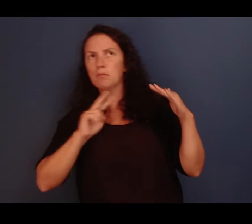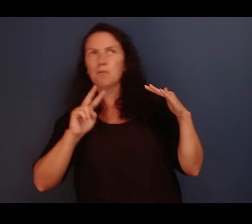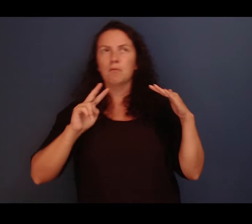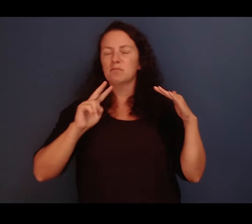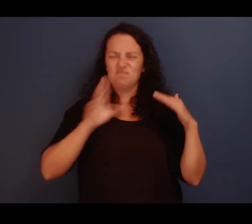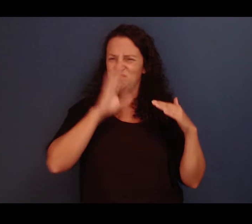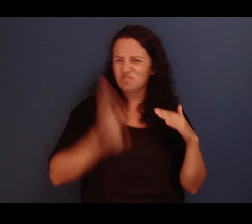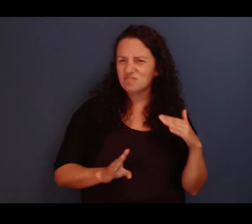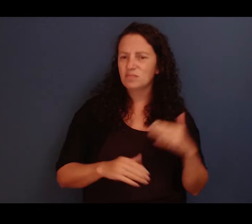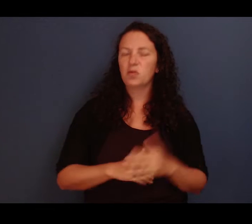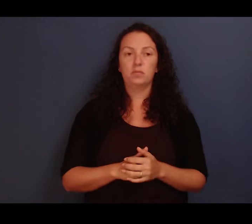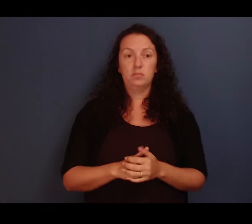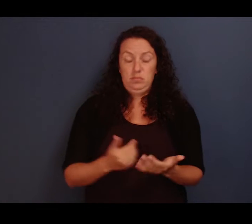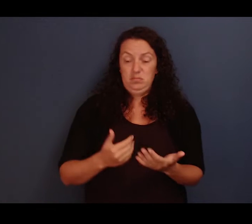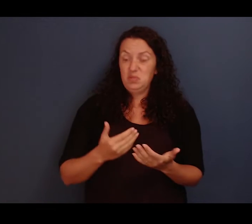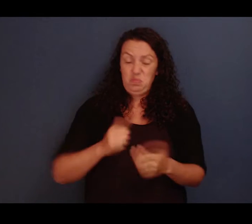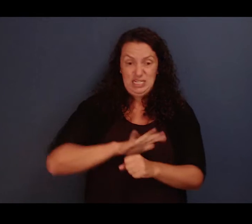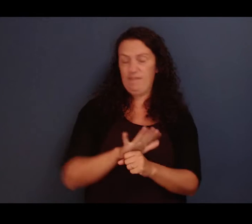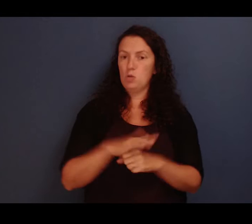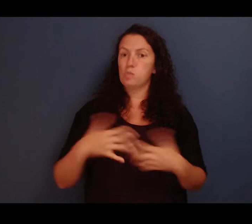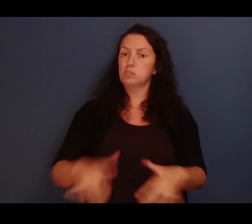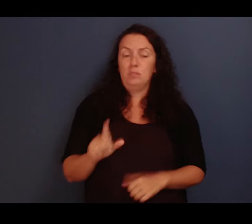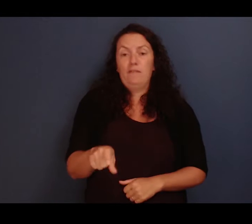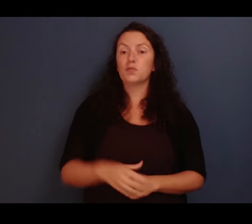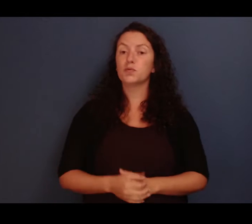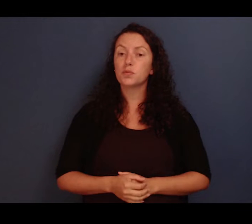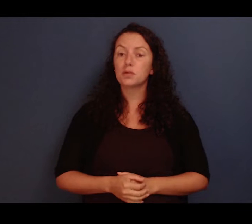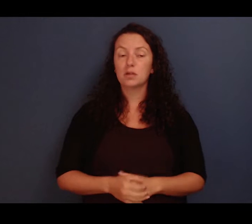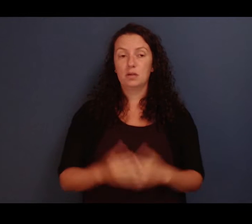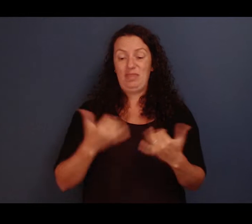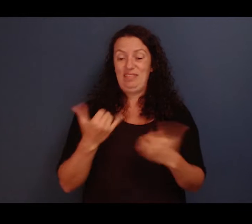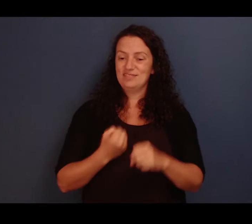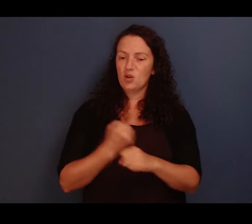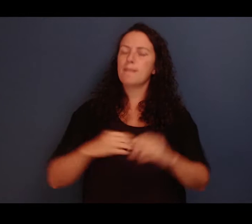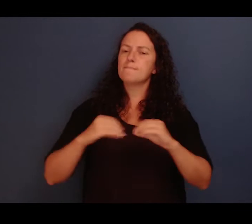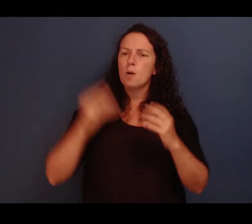before the pandemic. We had to. This year, we have the opportunity to be more intentional